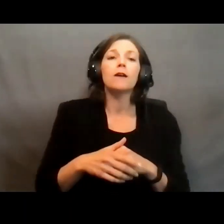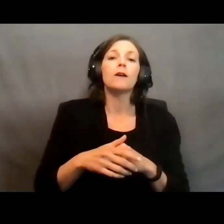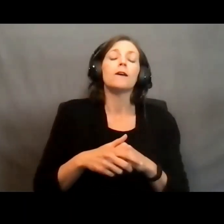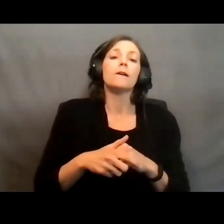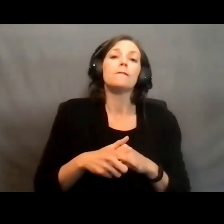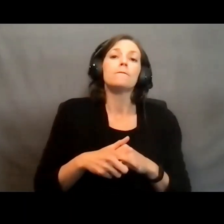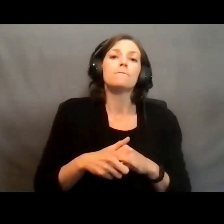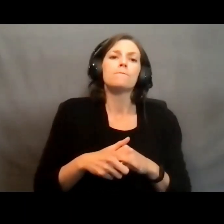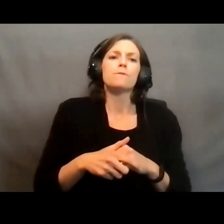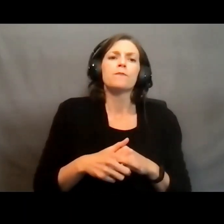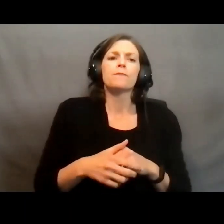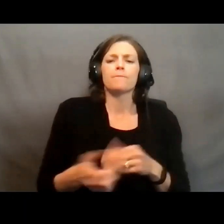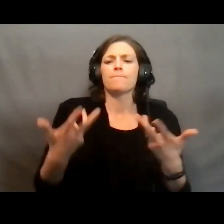to town 13:43:33 hall meetings